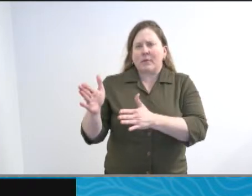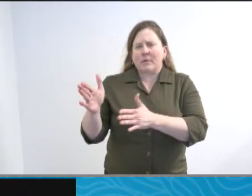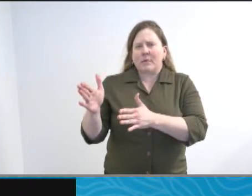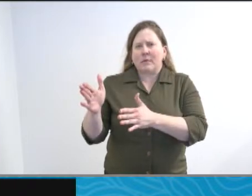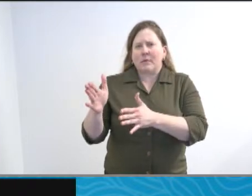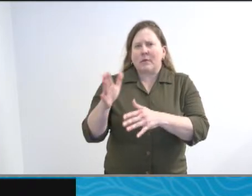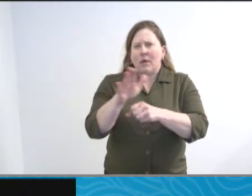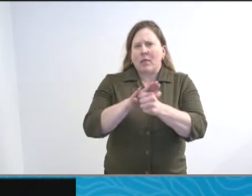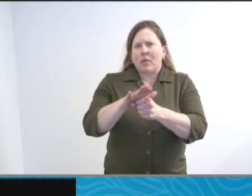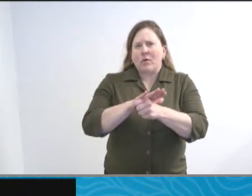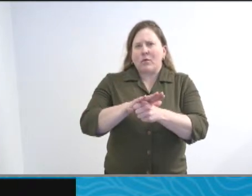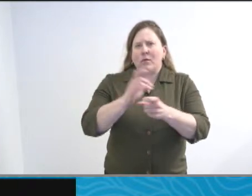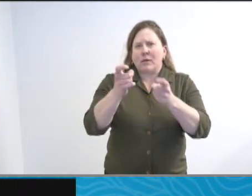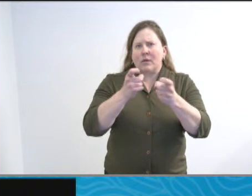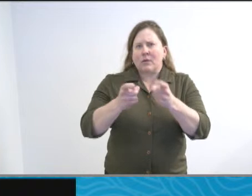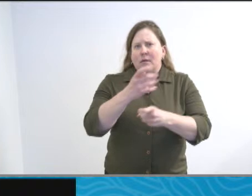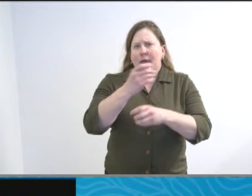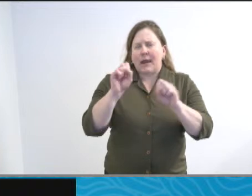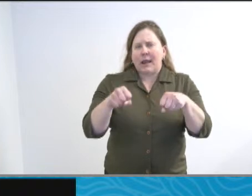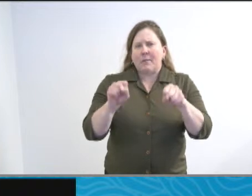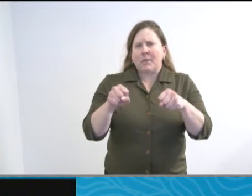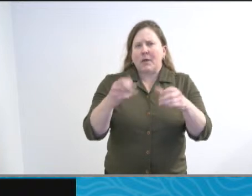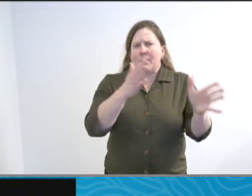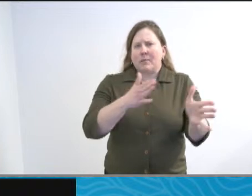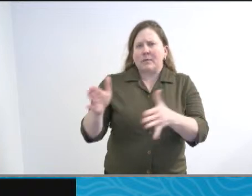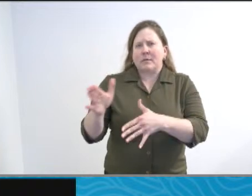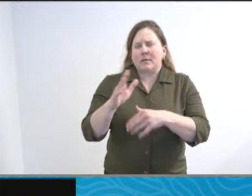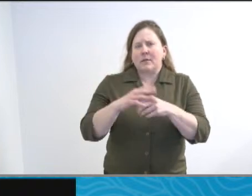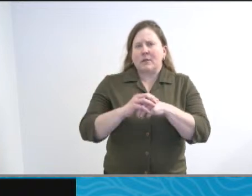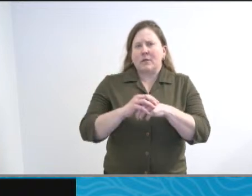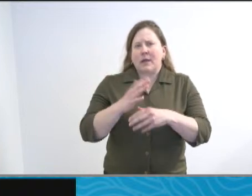and accountability plan, and provide some connection